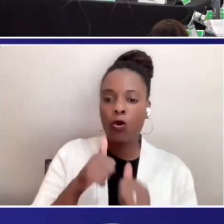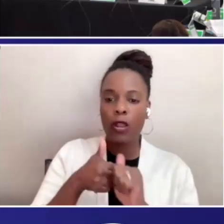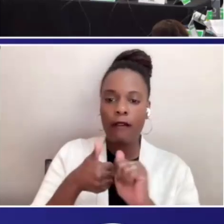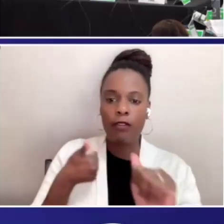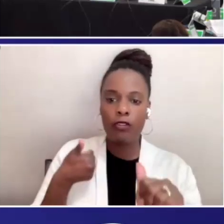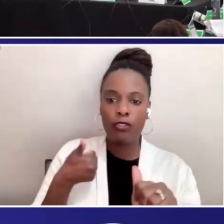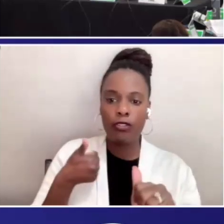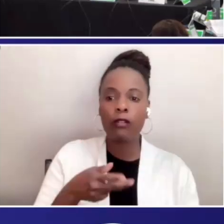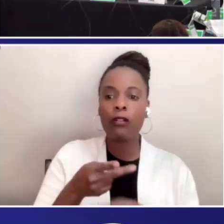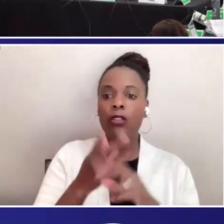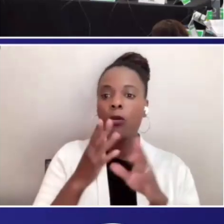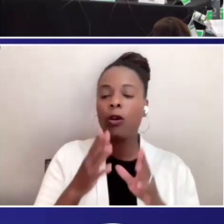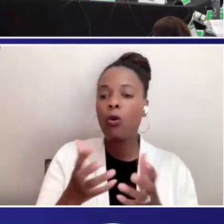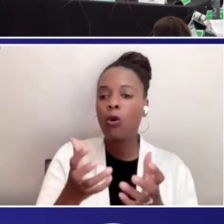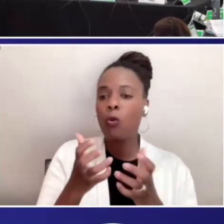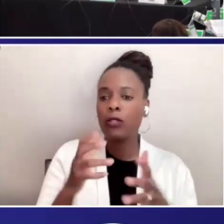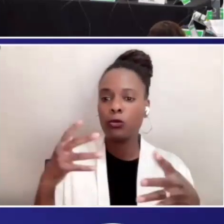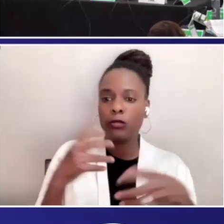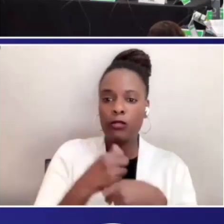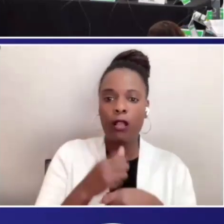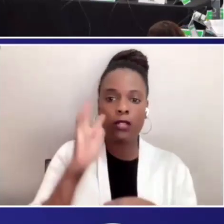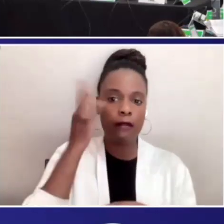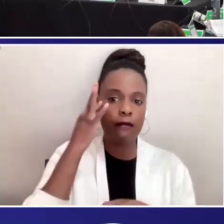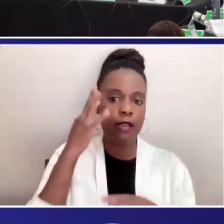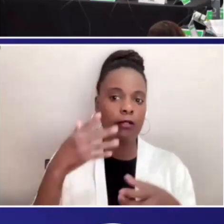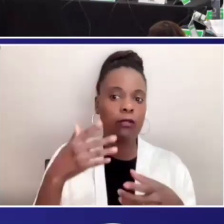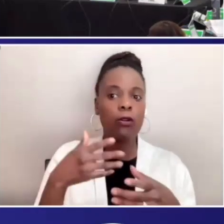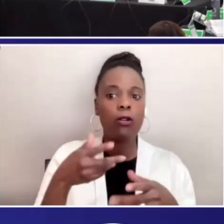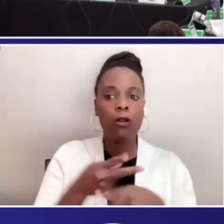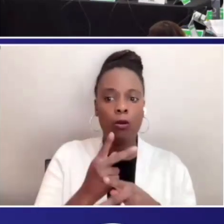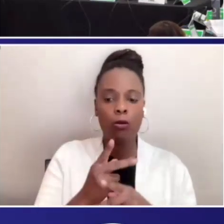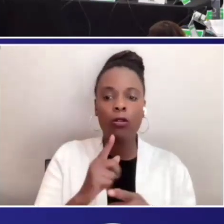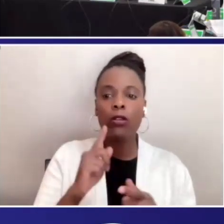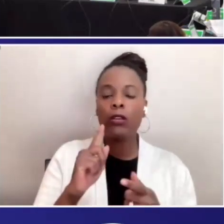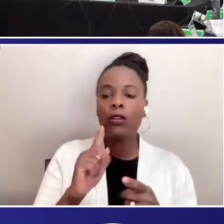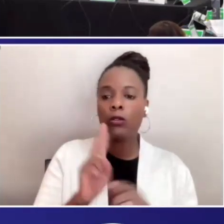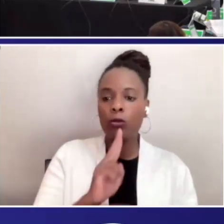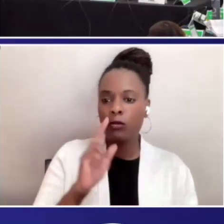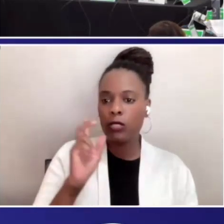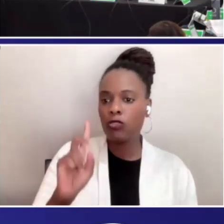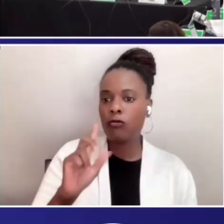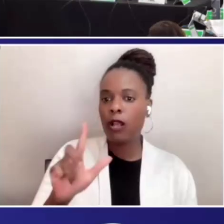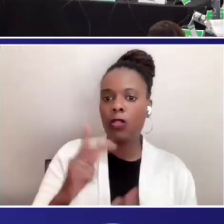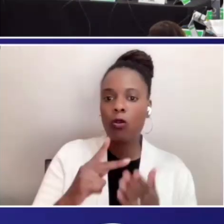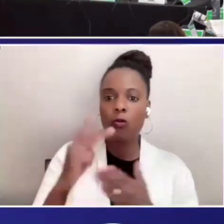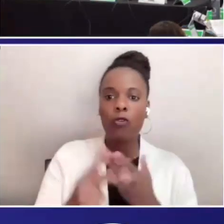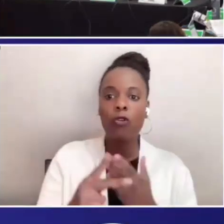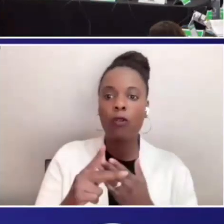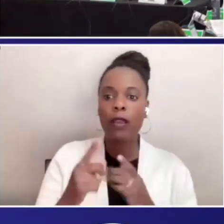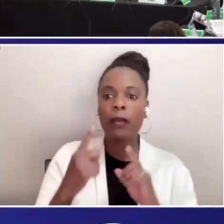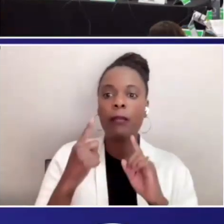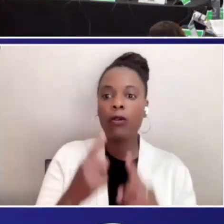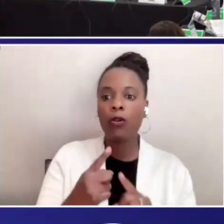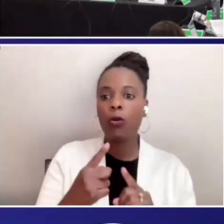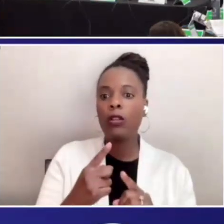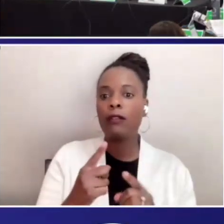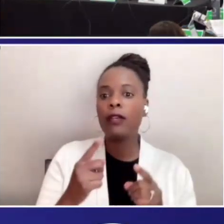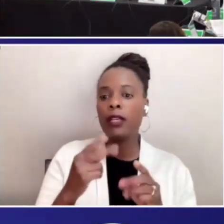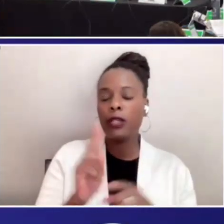Repayment Assistance Plan. And then under paragraph (h), we add paragraph -- into paragraph one for a Direct Consolidation Loan made before